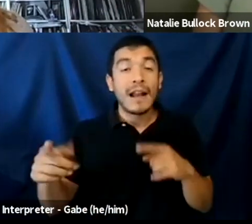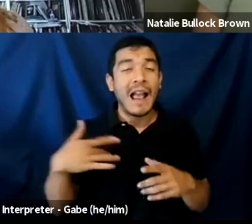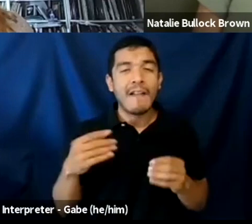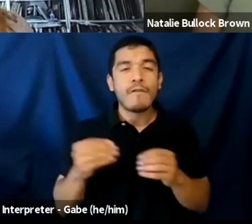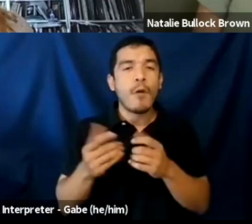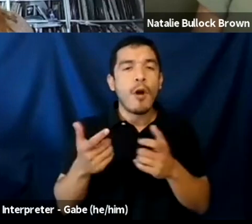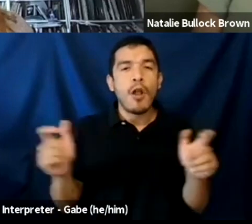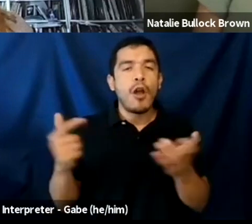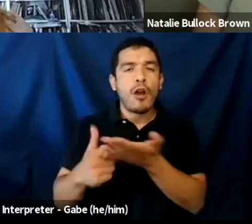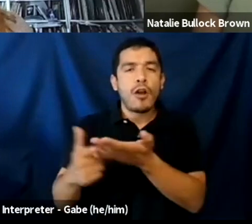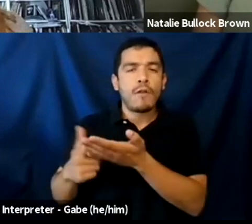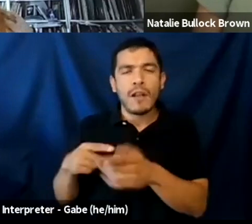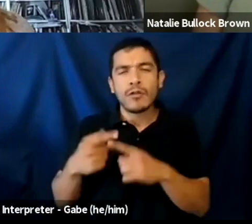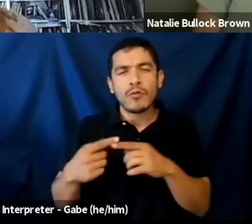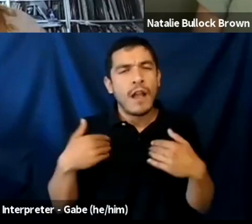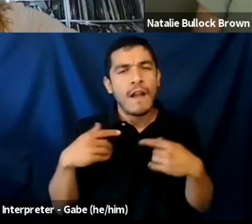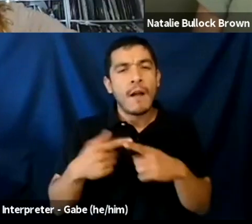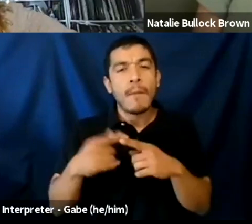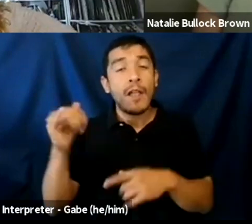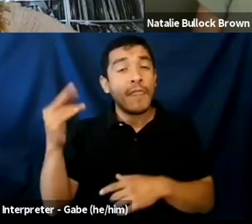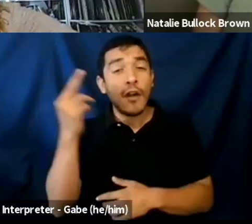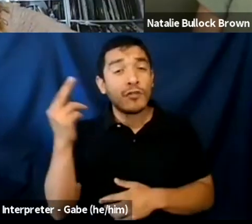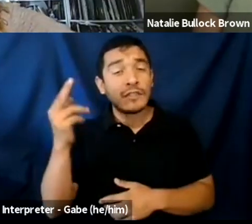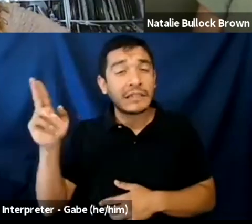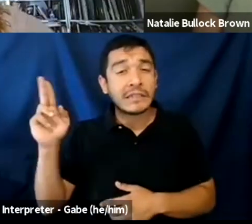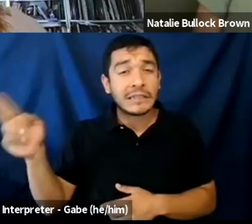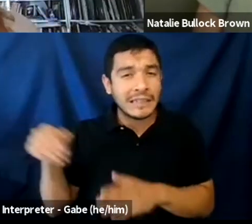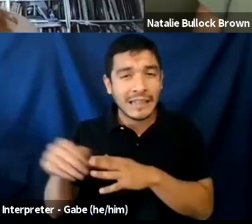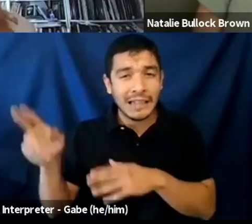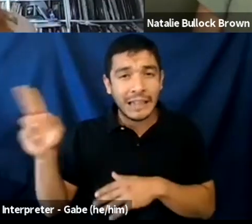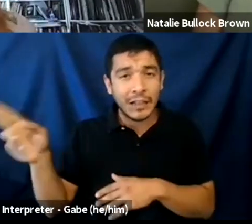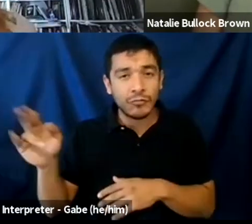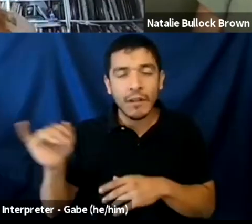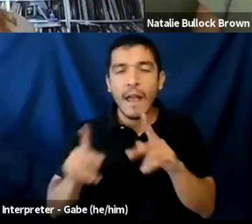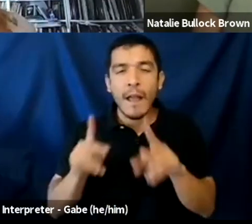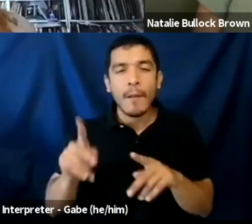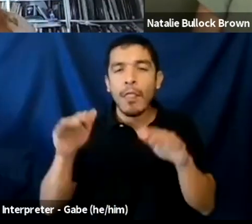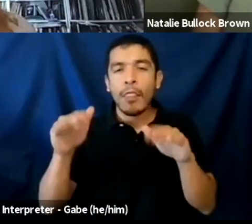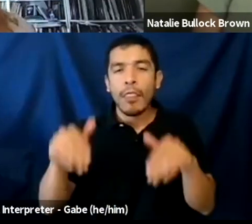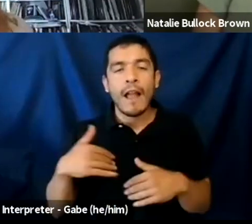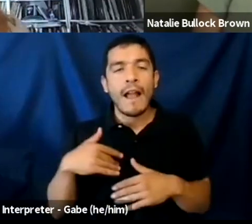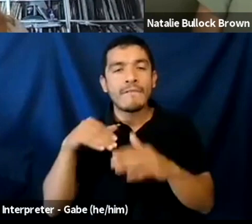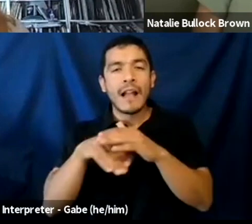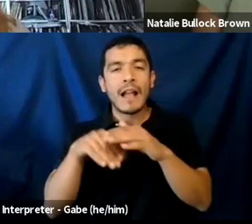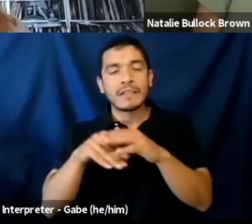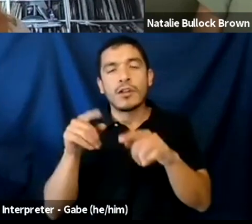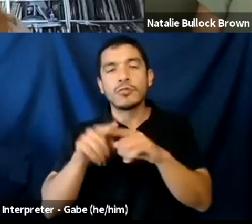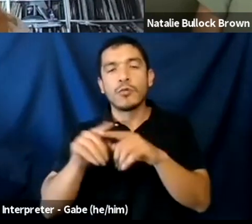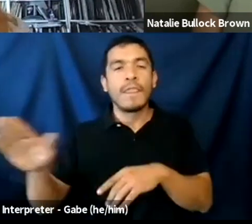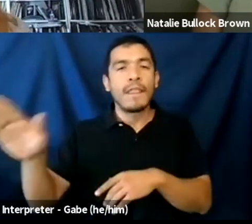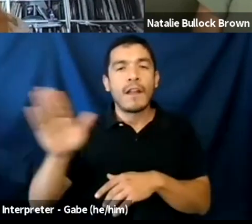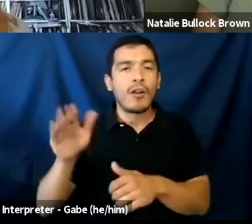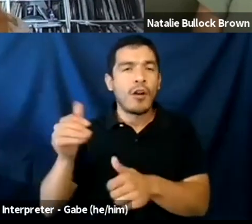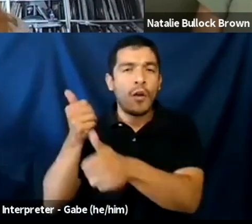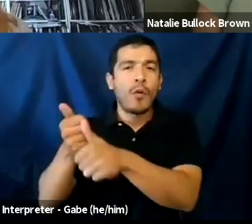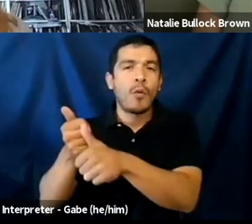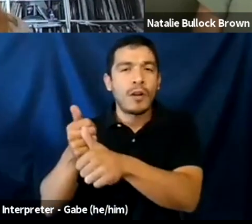about the reasons, historically, that people haven't had access to their full interviews